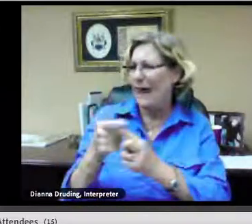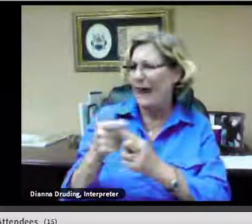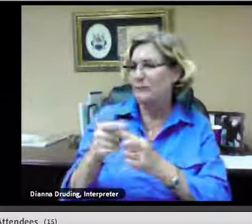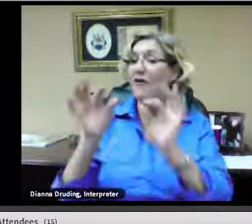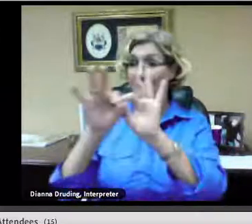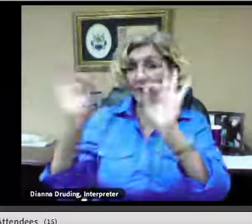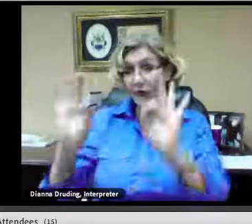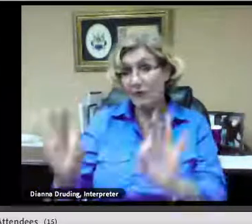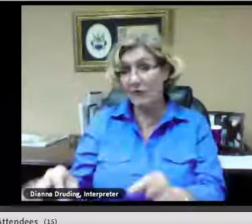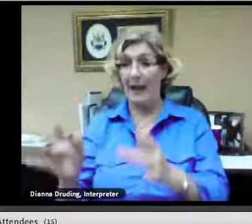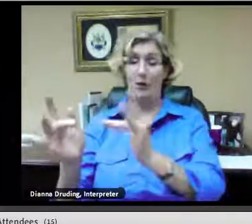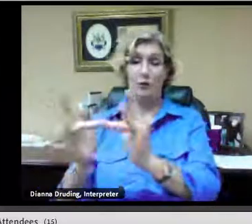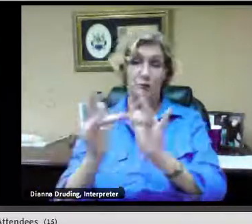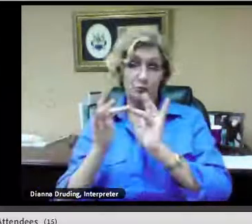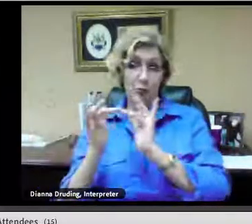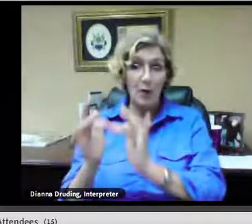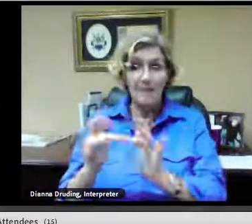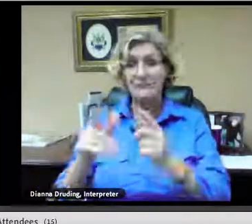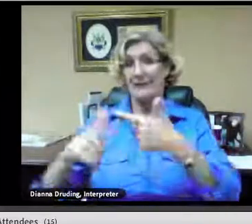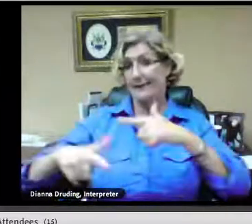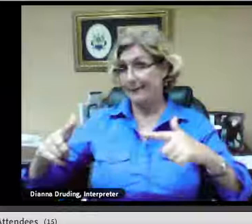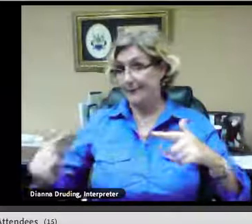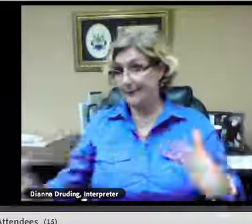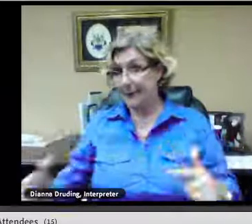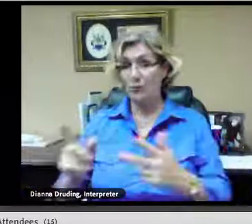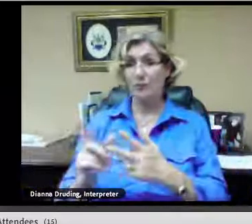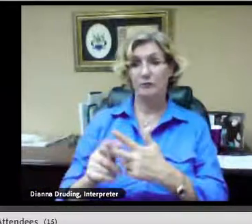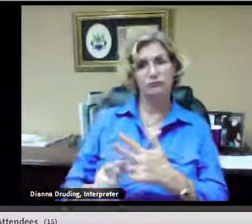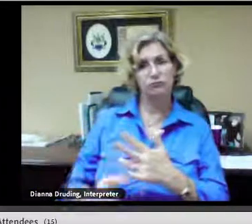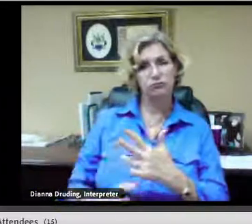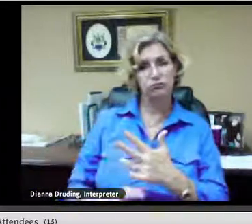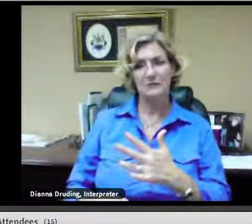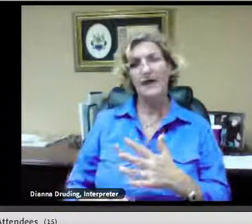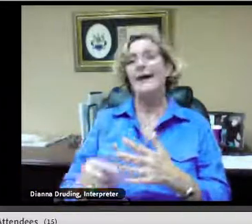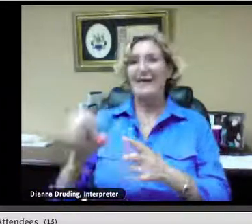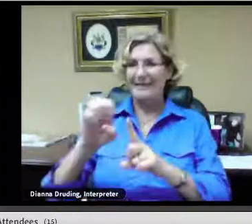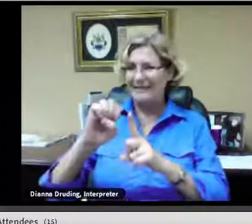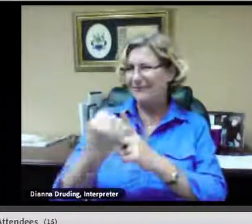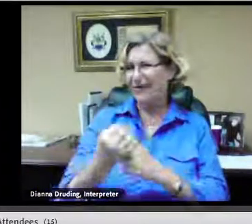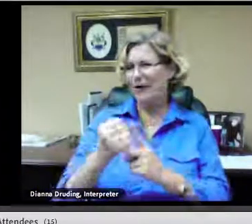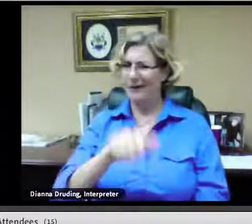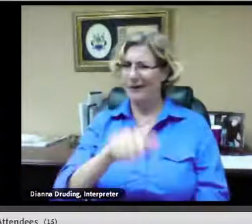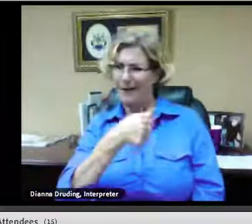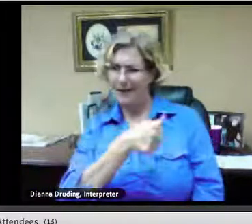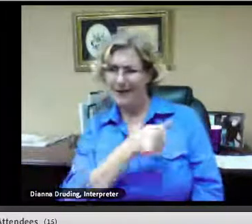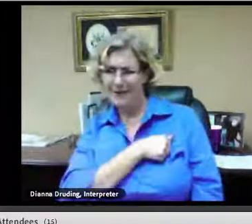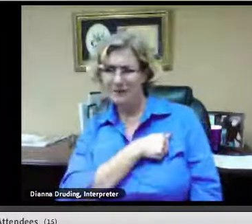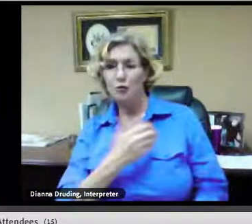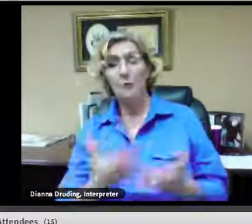language and kind of the environmental attitude that you might have going on with that.